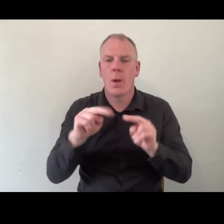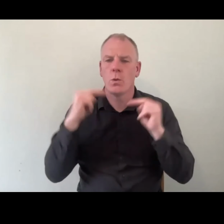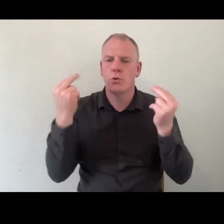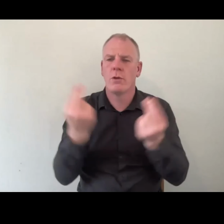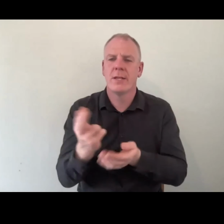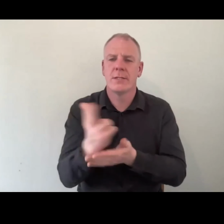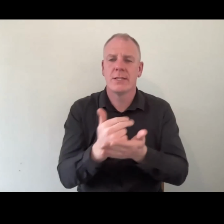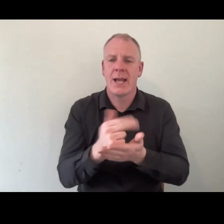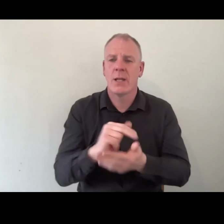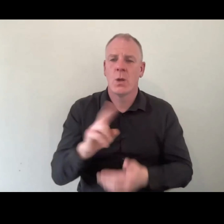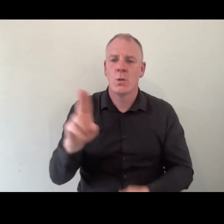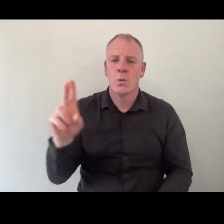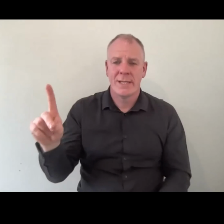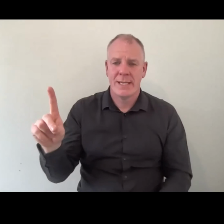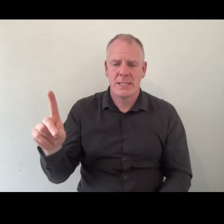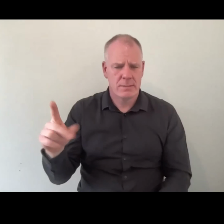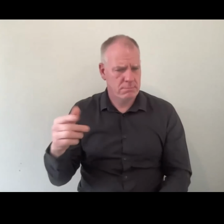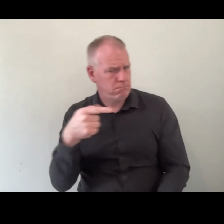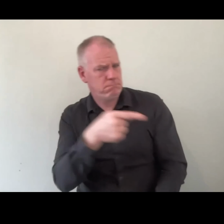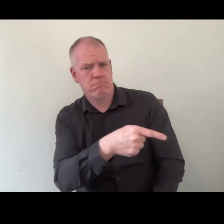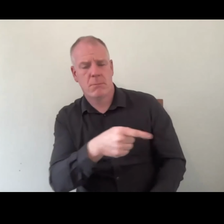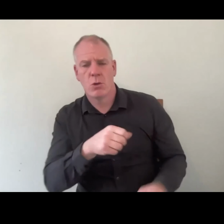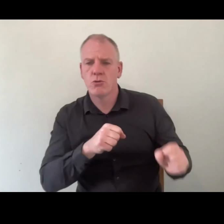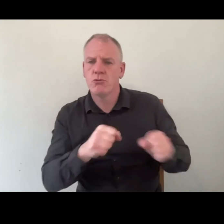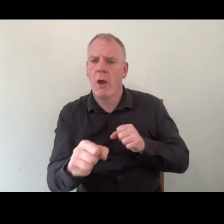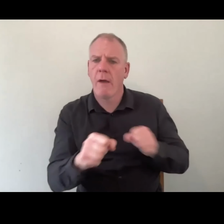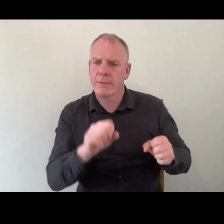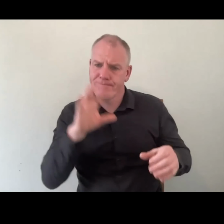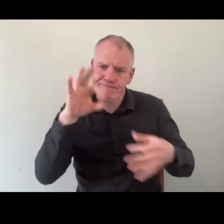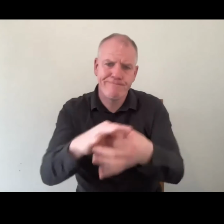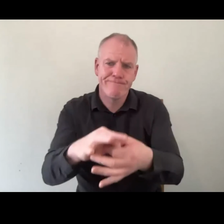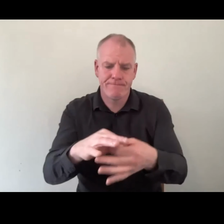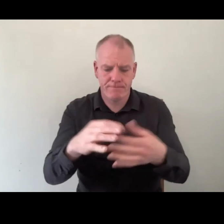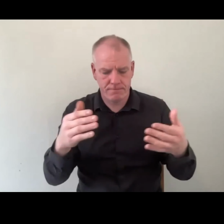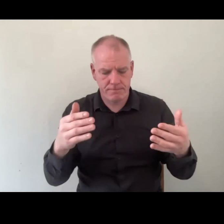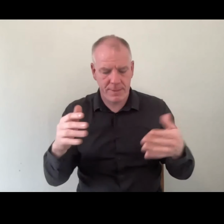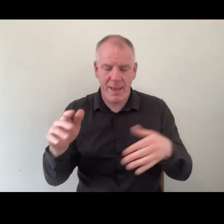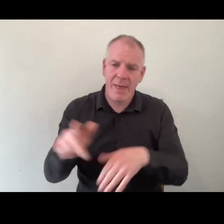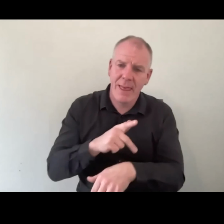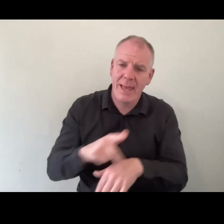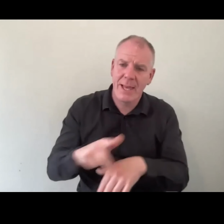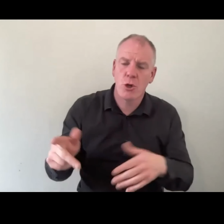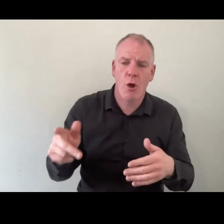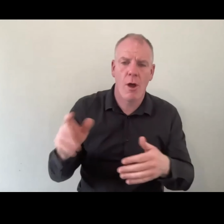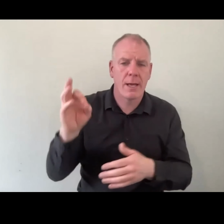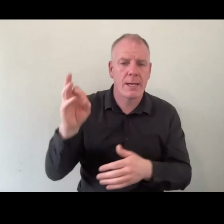how do you see some of those services in a theatre or a gallery context going?